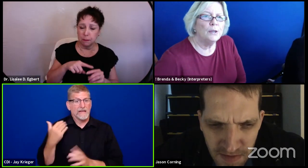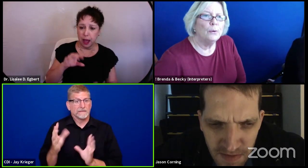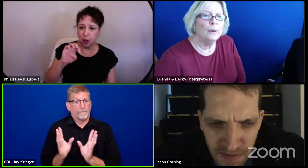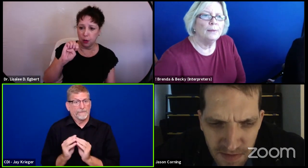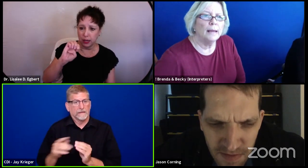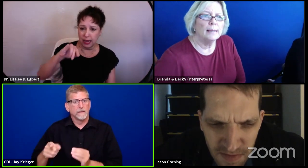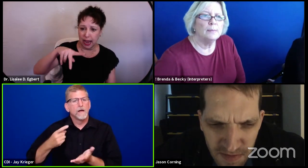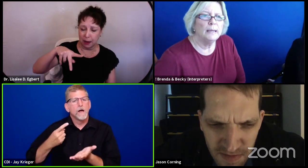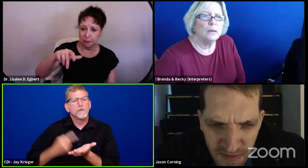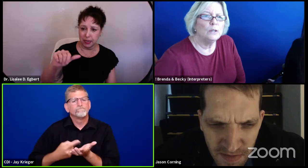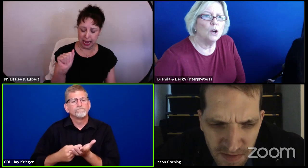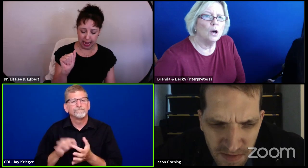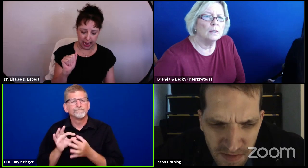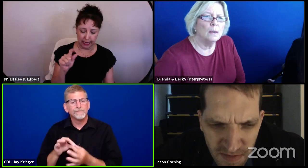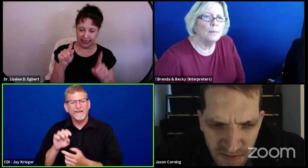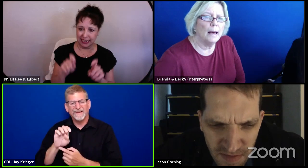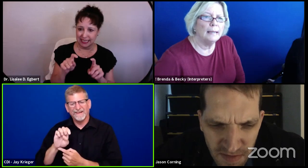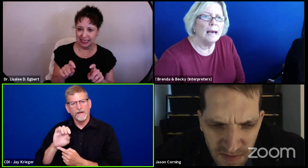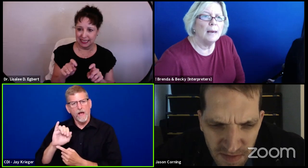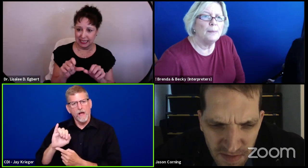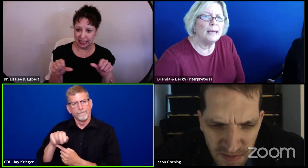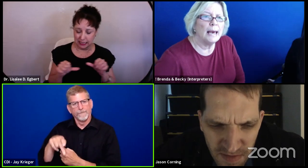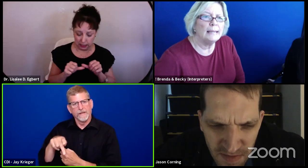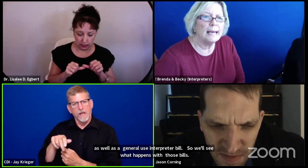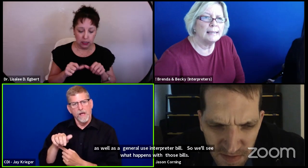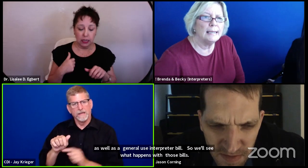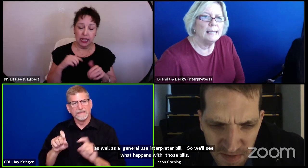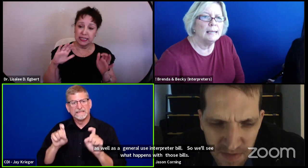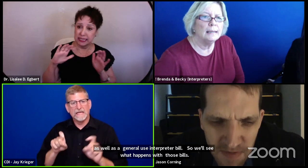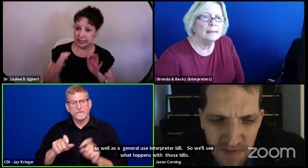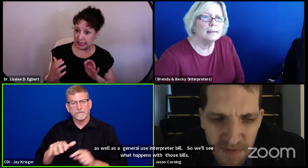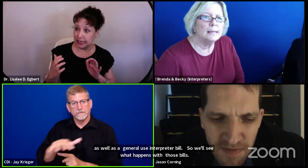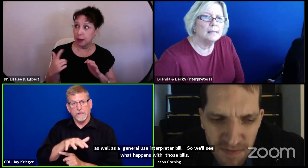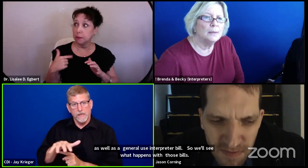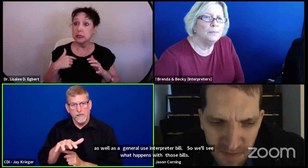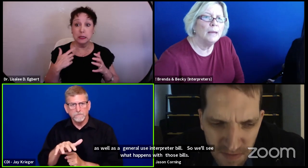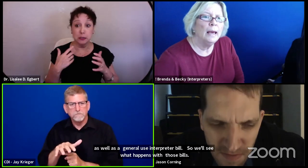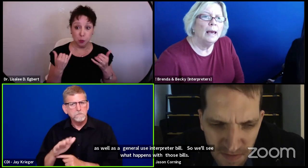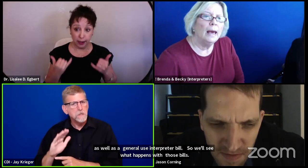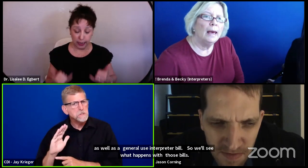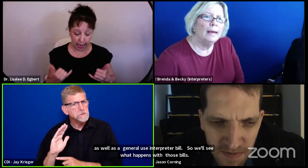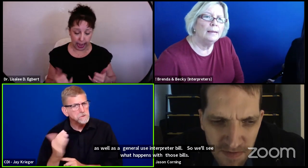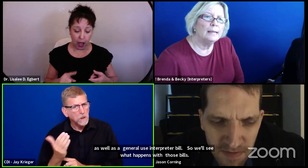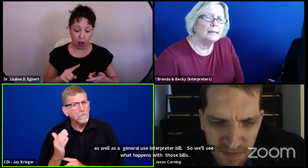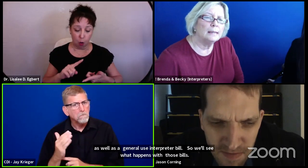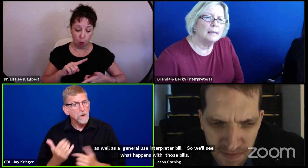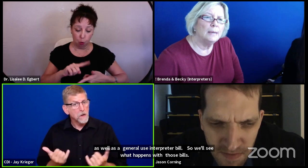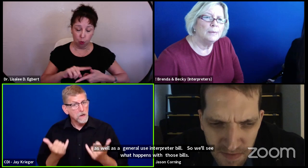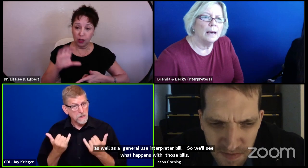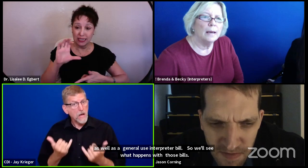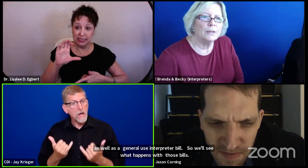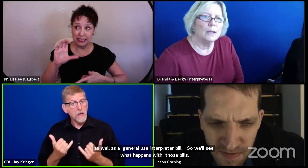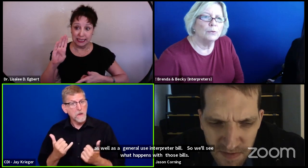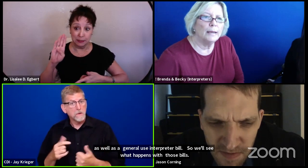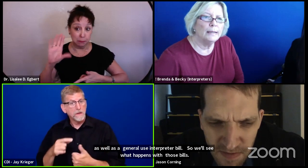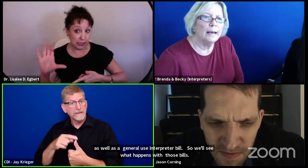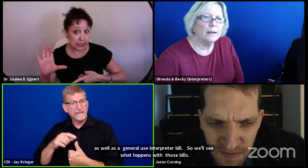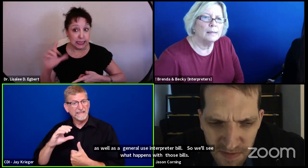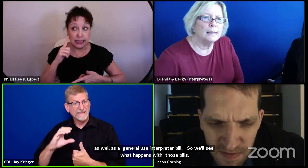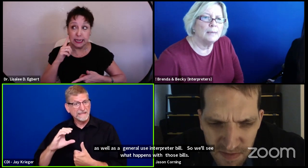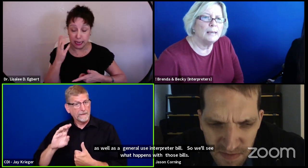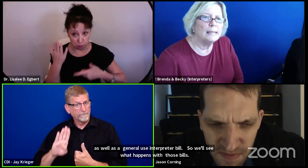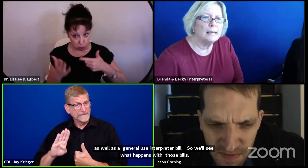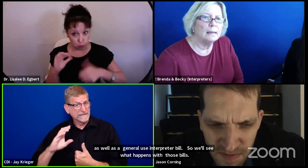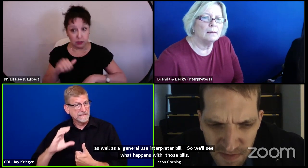Also at the last meeting we talked about EIPA testing system, and it seems that right now